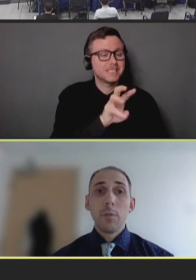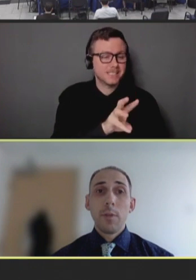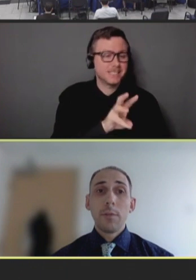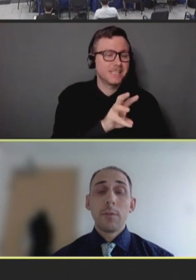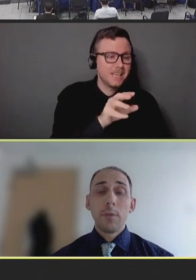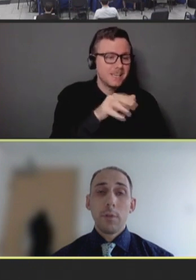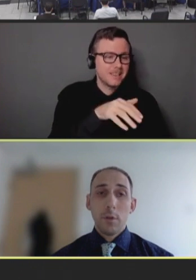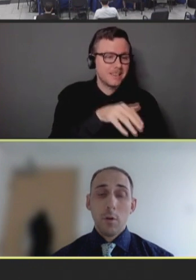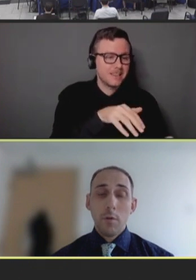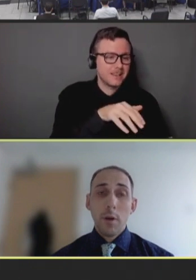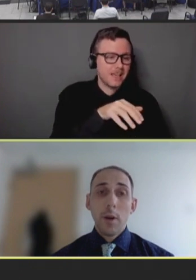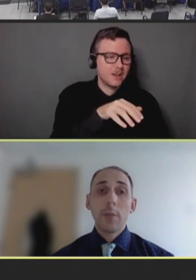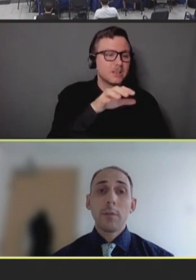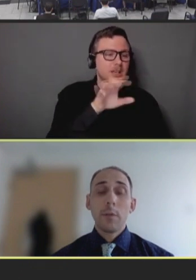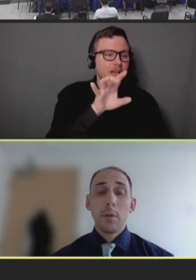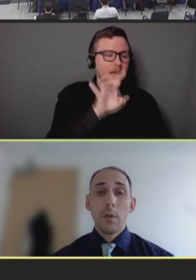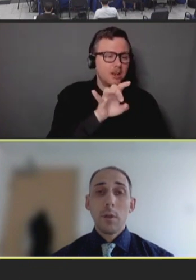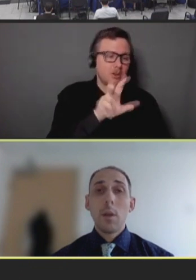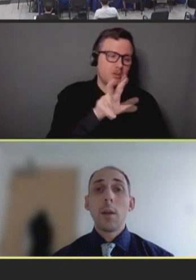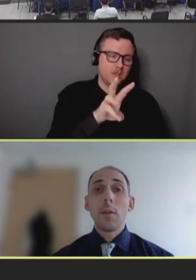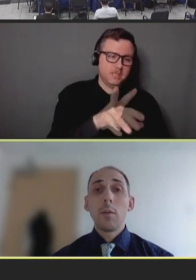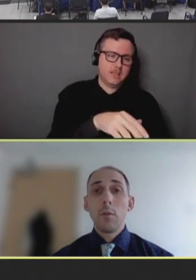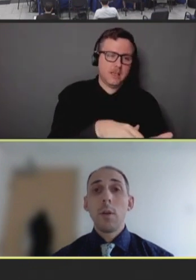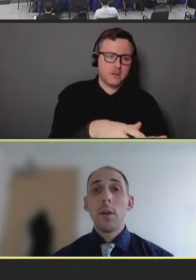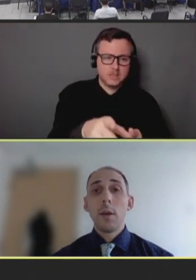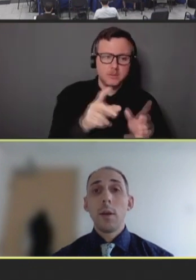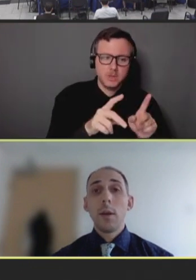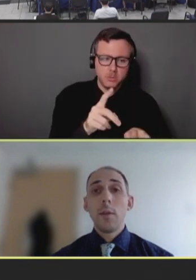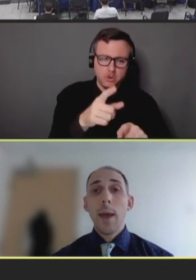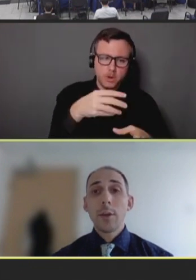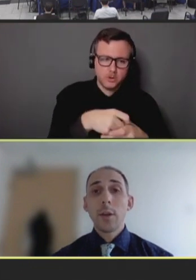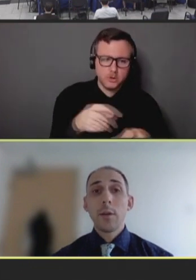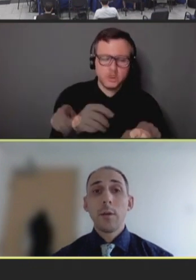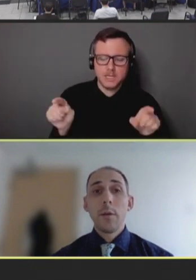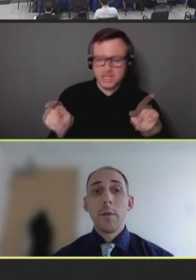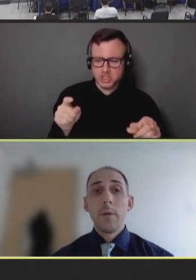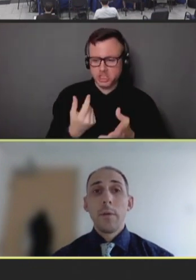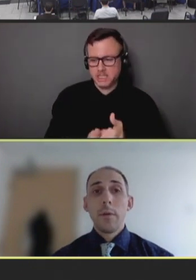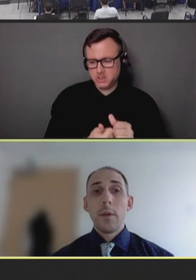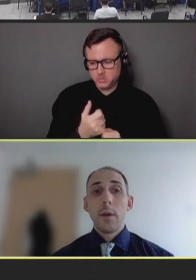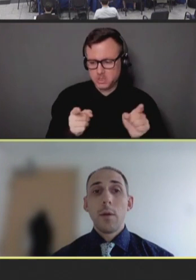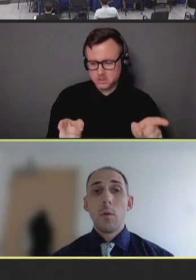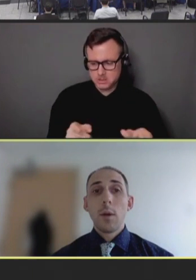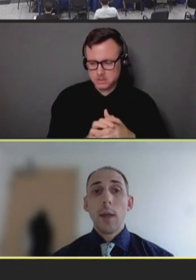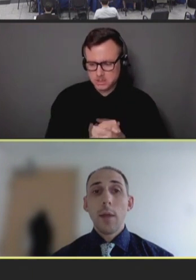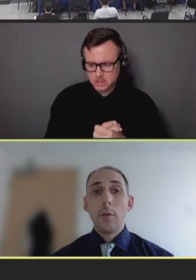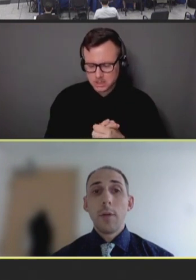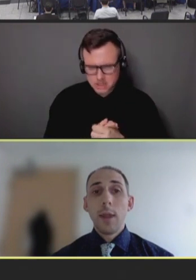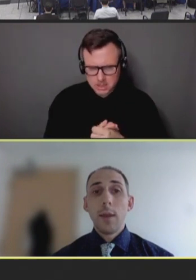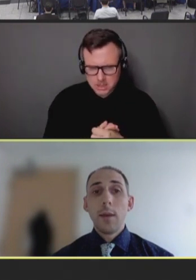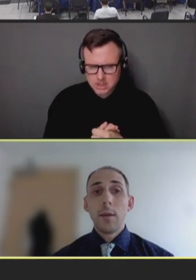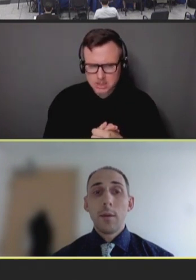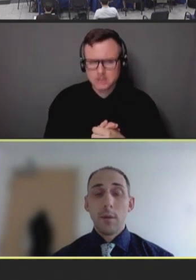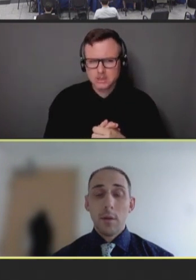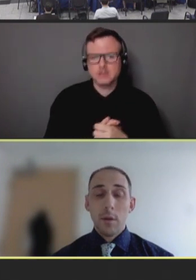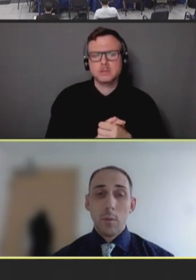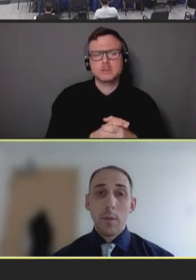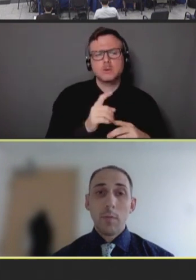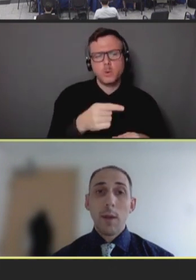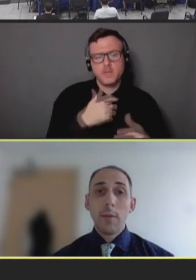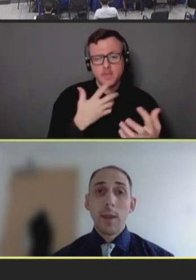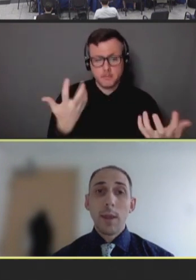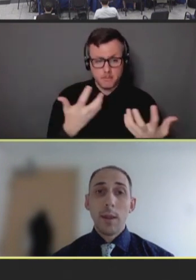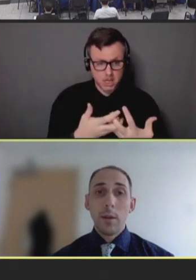So this covariance included in the matching were calendar date within five-day intervals;